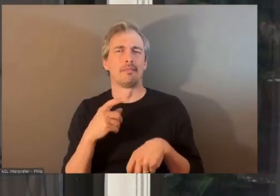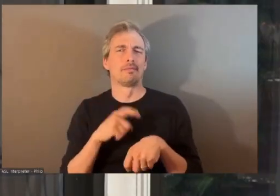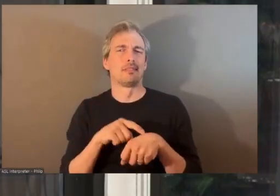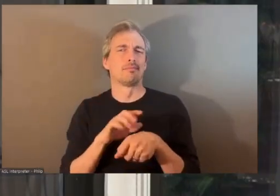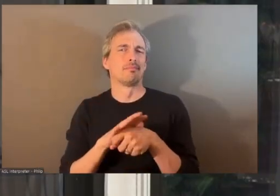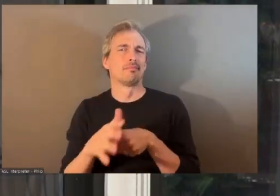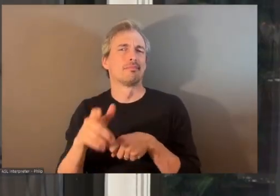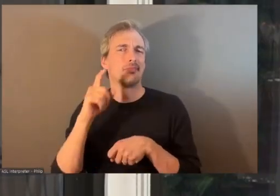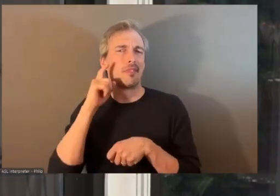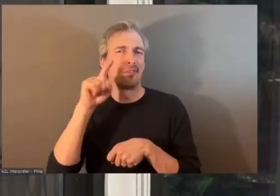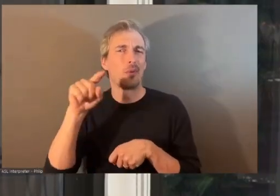I'll start right here.